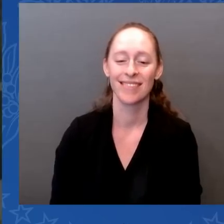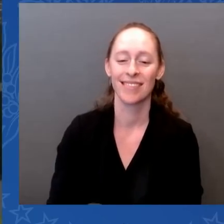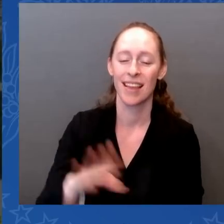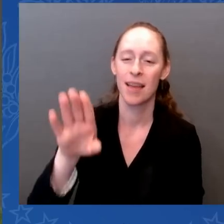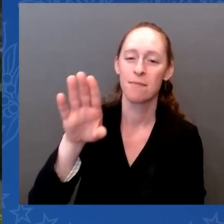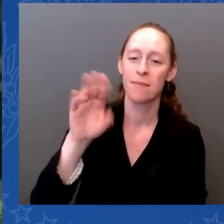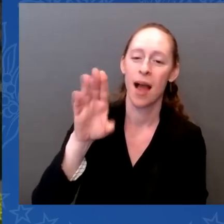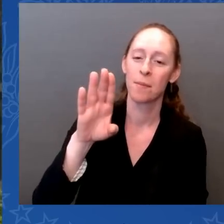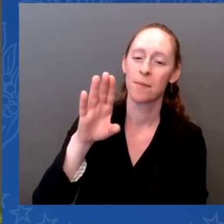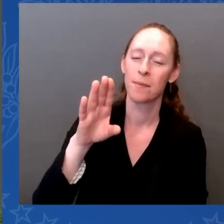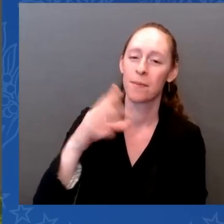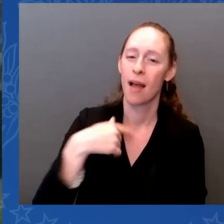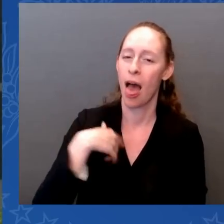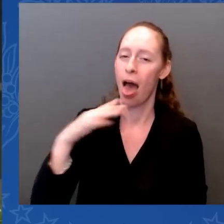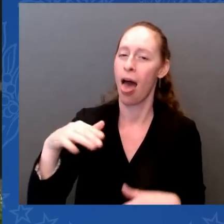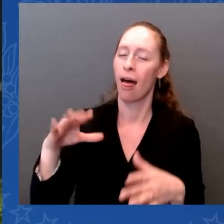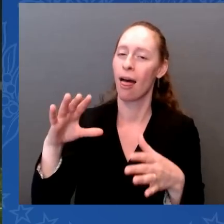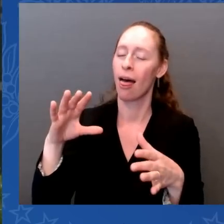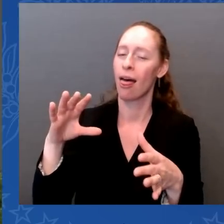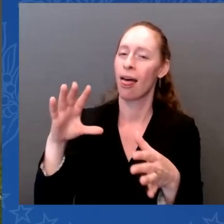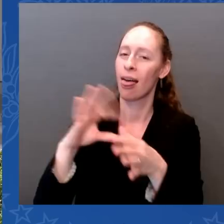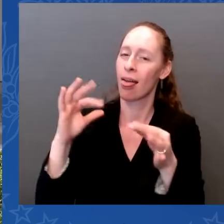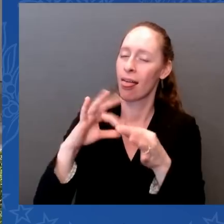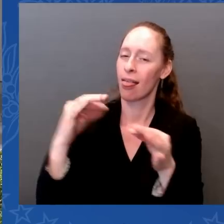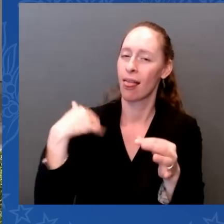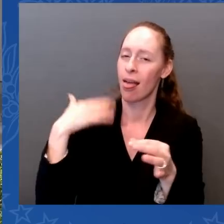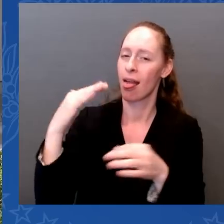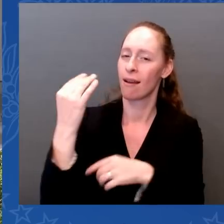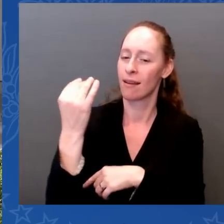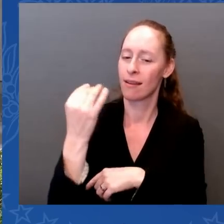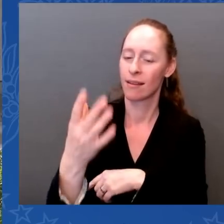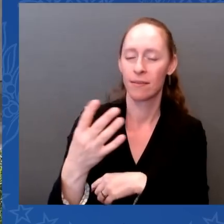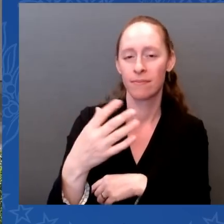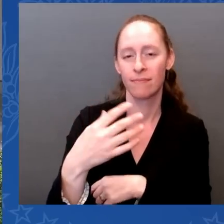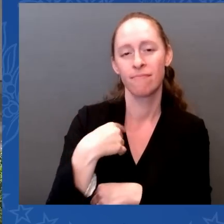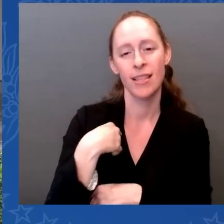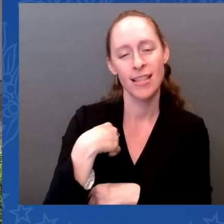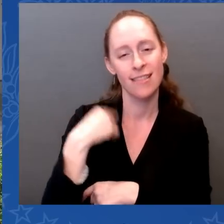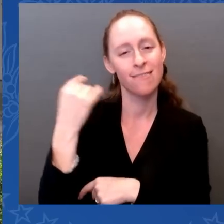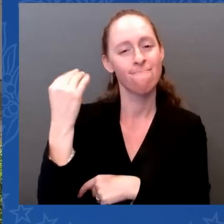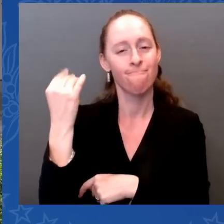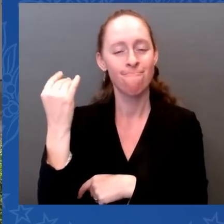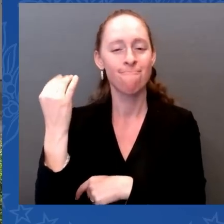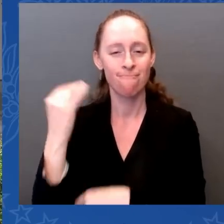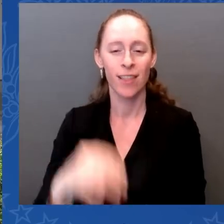he had to be here, in addition to being a fighter, was he had two daughters-in-law